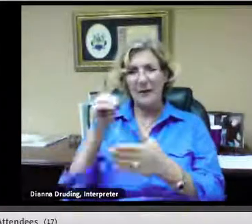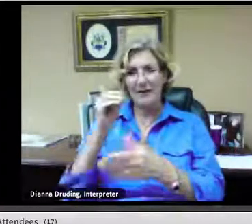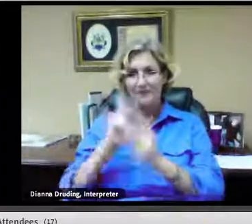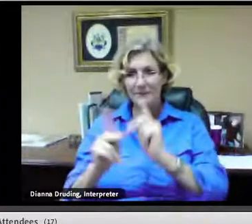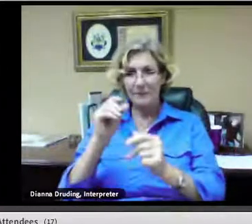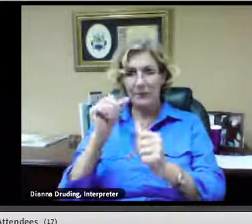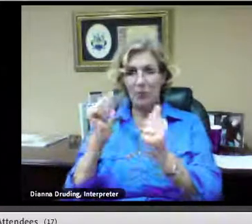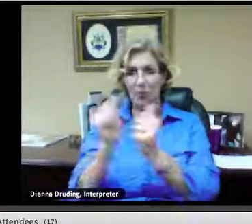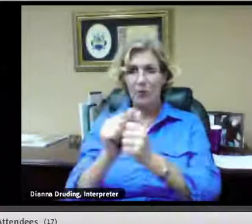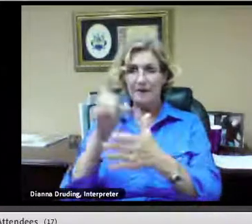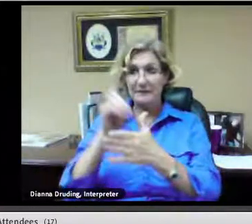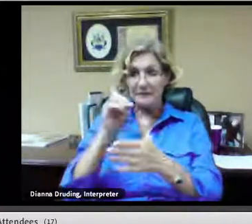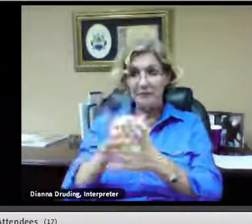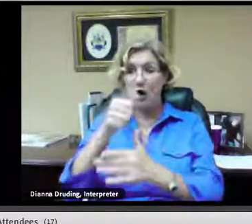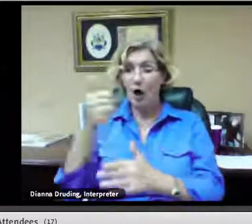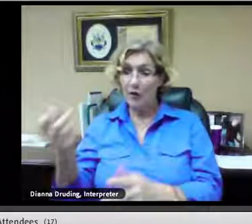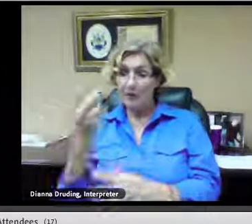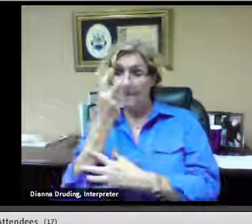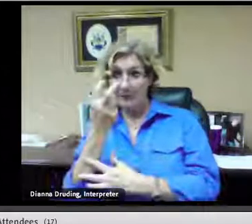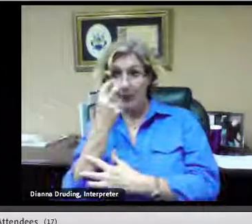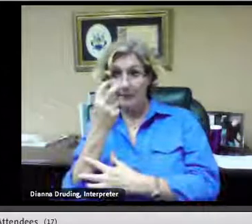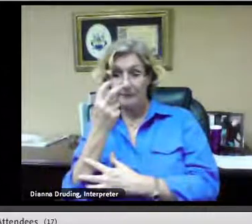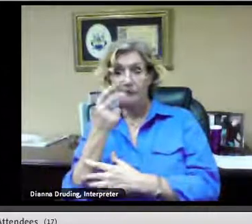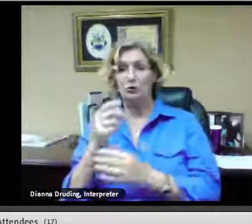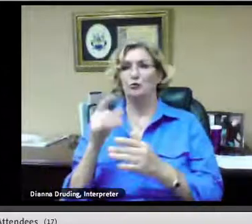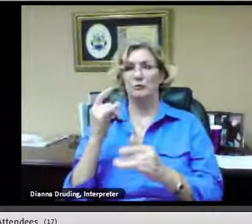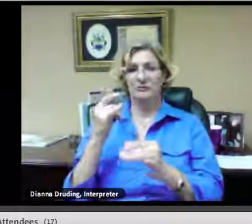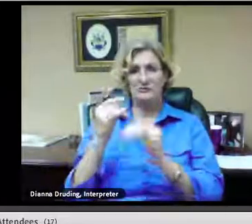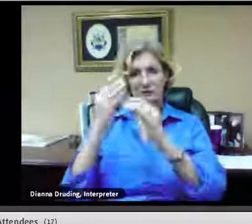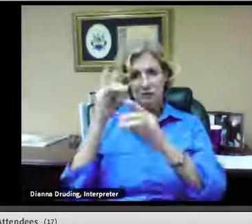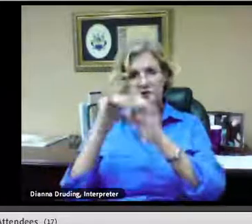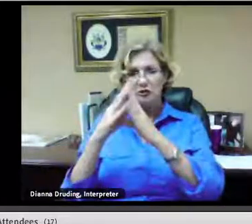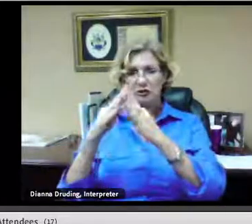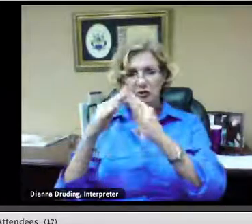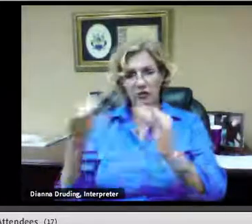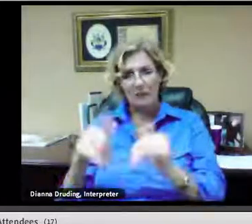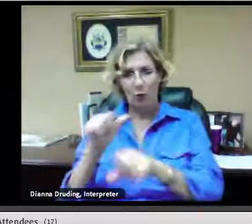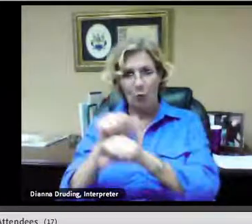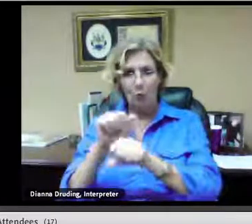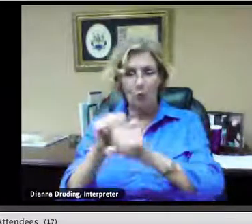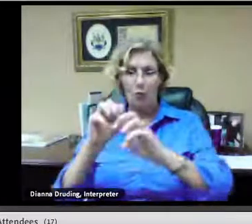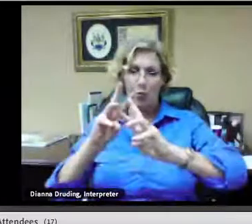There's really kind of different tracts through this disability rights movement, you know, depend--